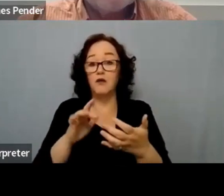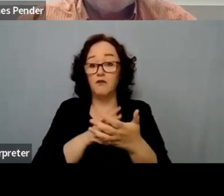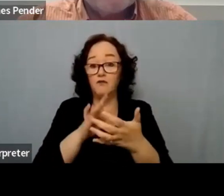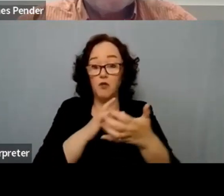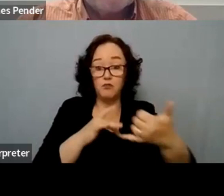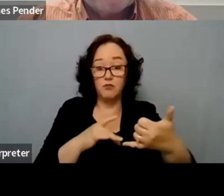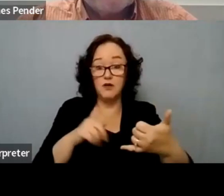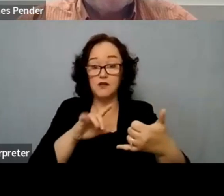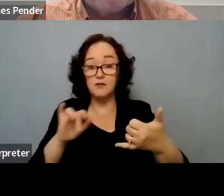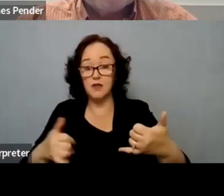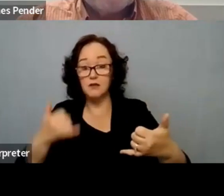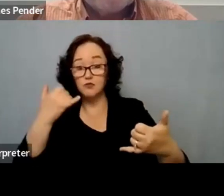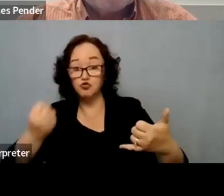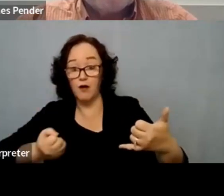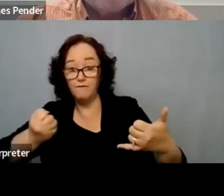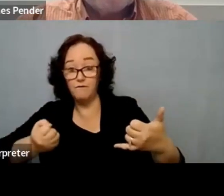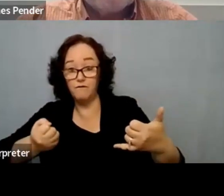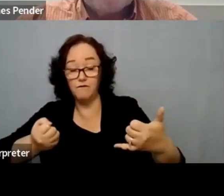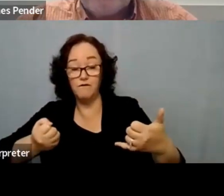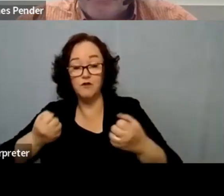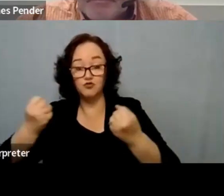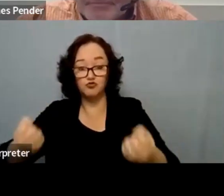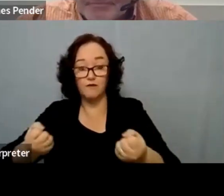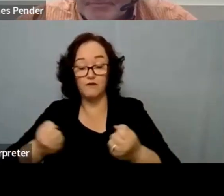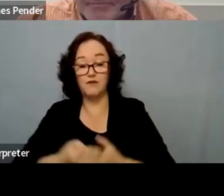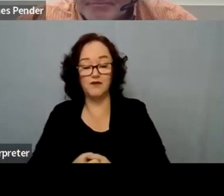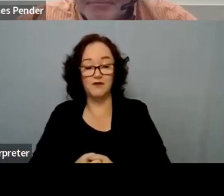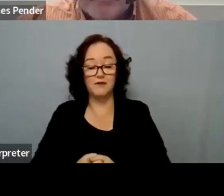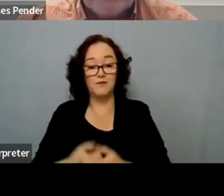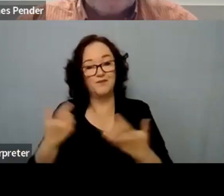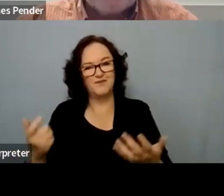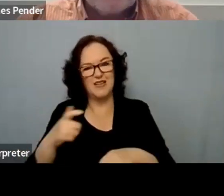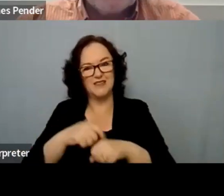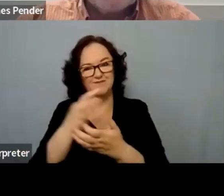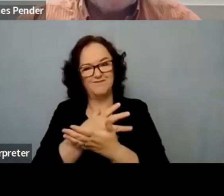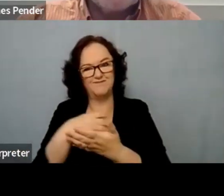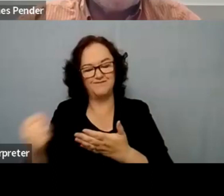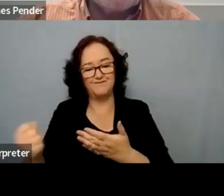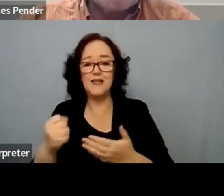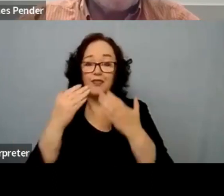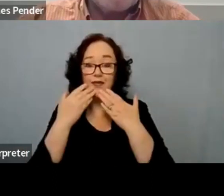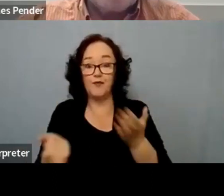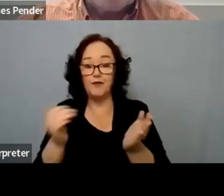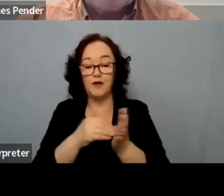June Klein-Bacon: Unfortunate. Sure. That is Maria Crowley: all the time we have for questions. And I want to say thank you again, to all of you what an amazing